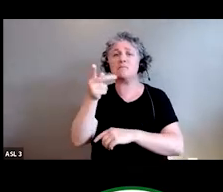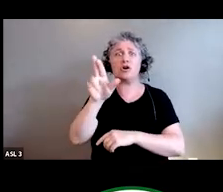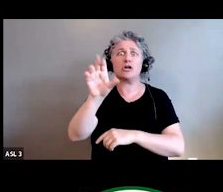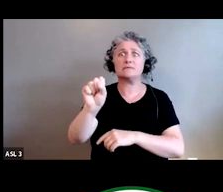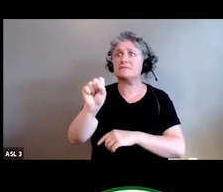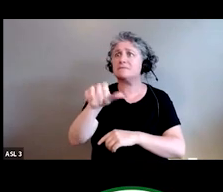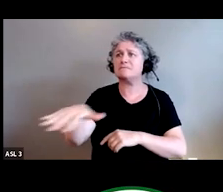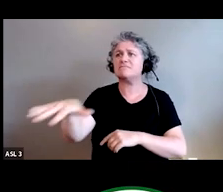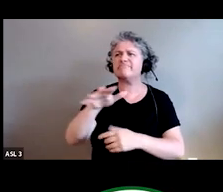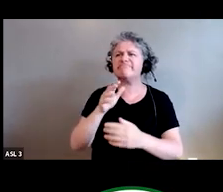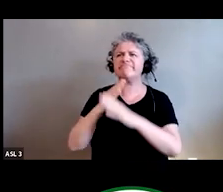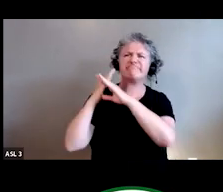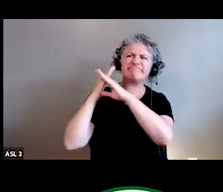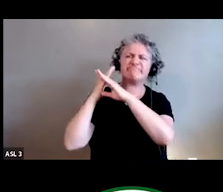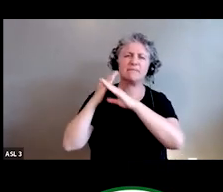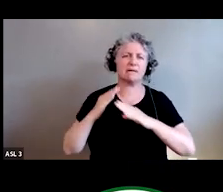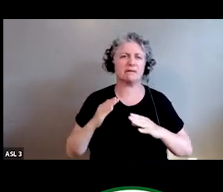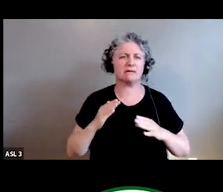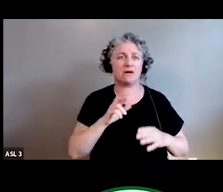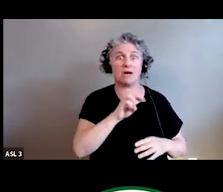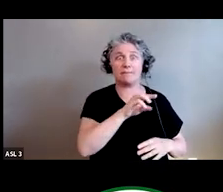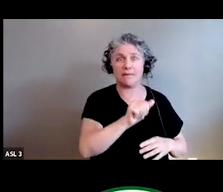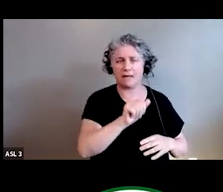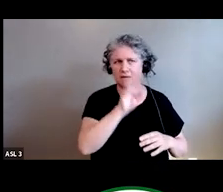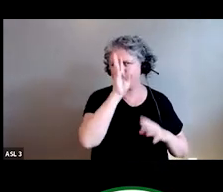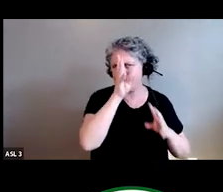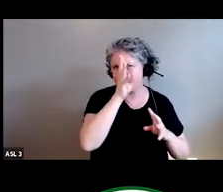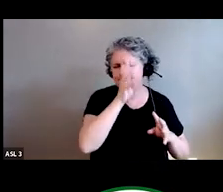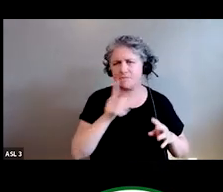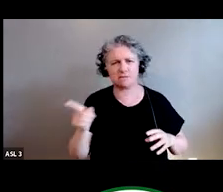Adapted for, you know, in the way that Rocky Mountain Adaptive has done. So maybe just.